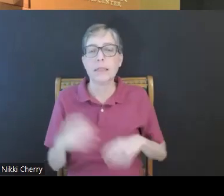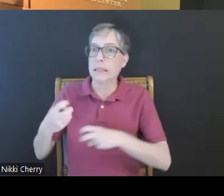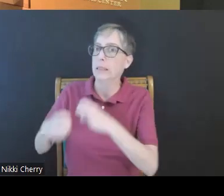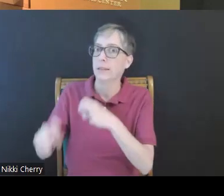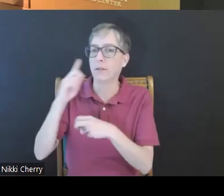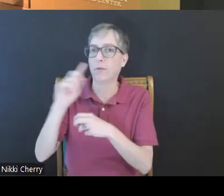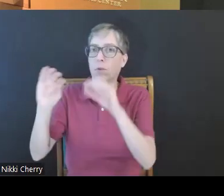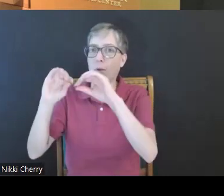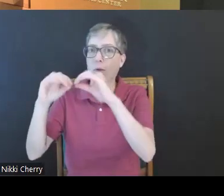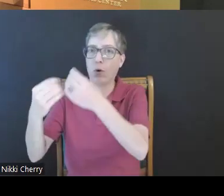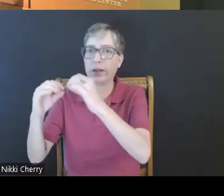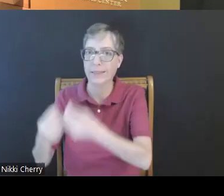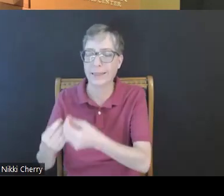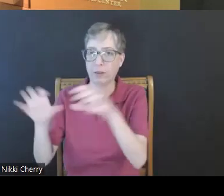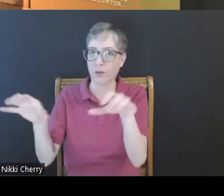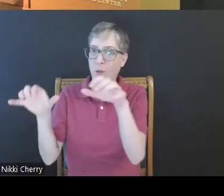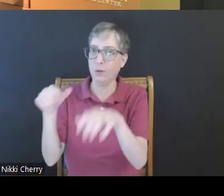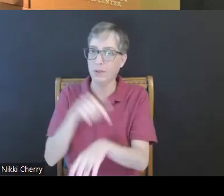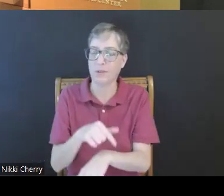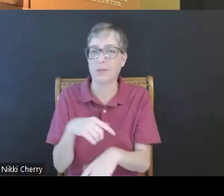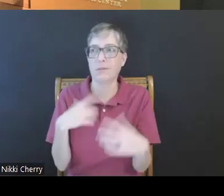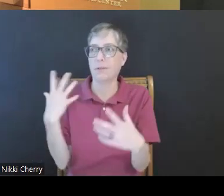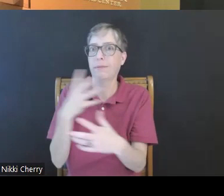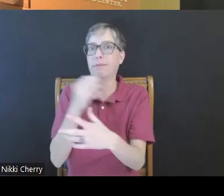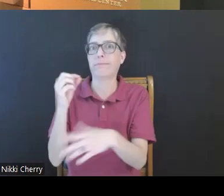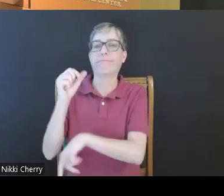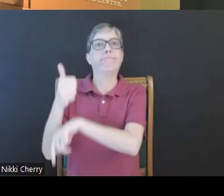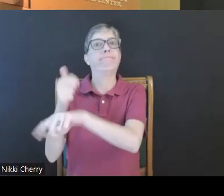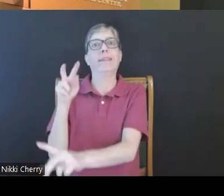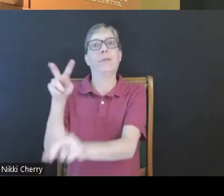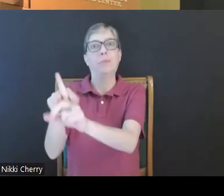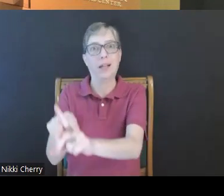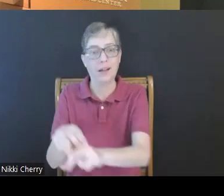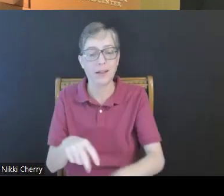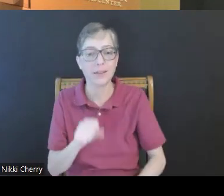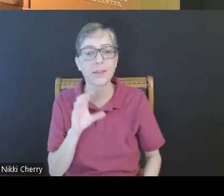take this implement it in very diverse real world settings so we developed a program in